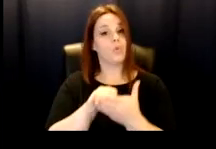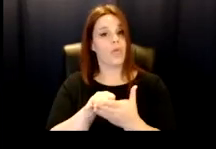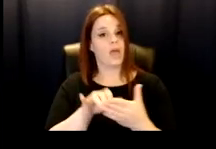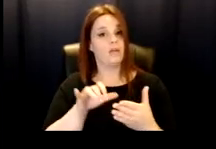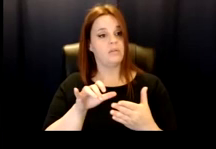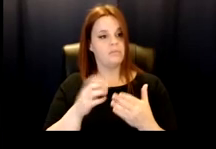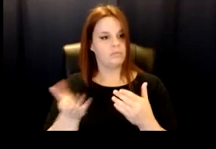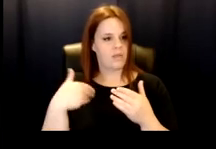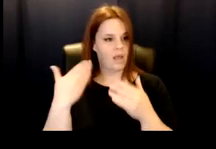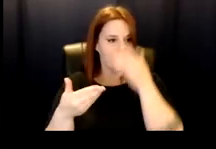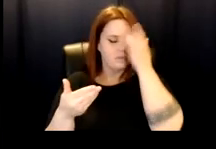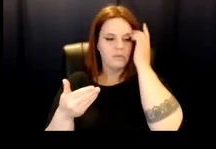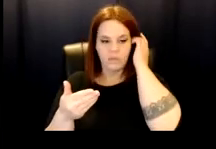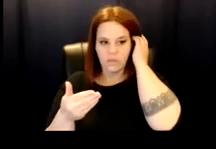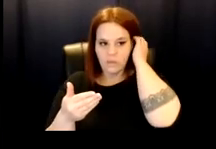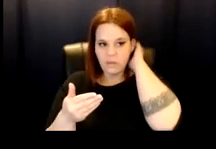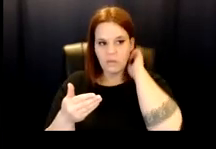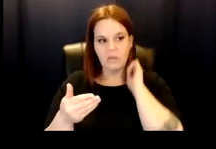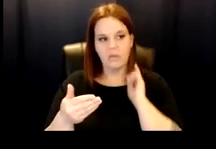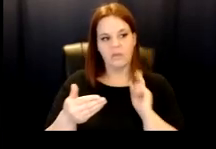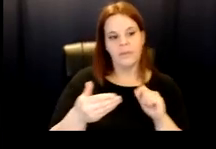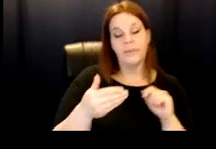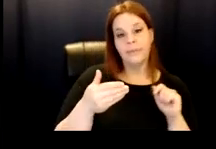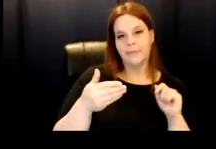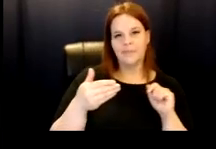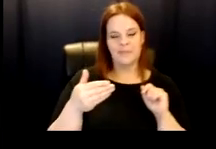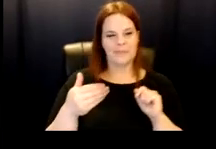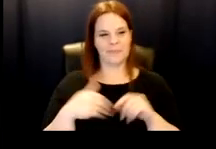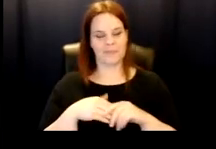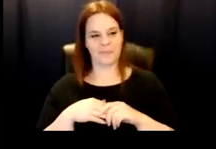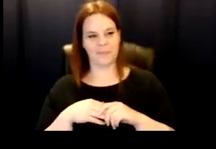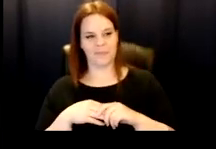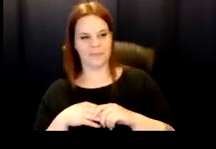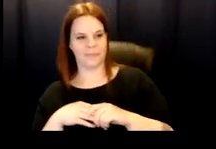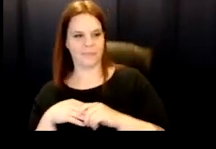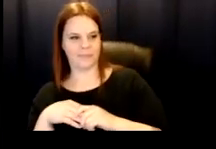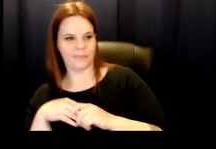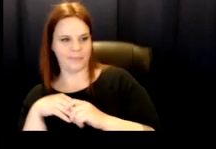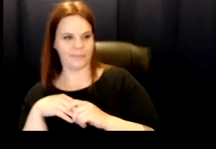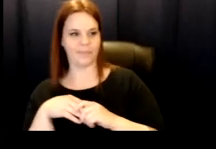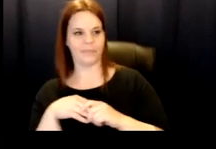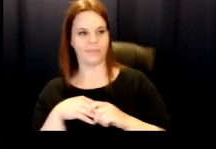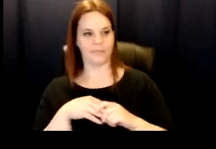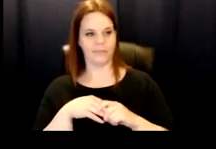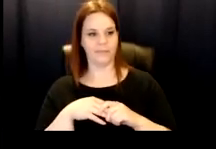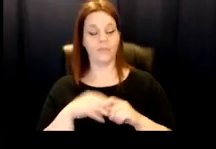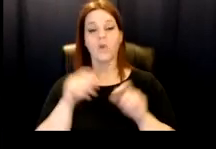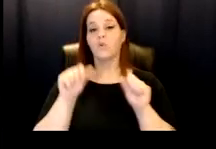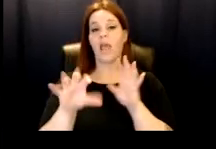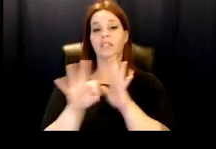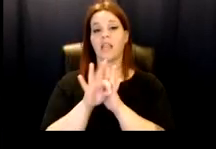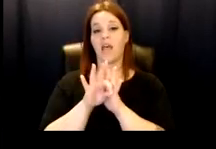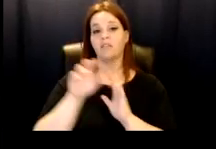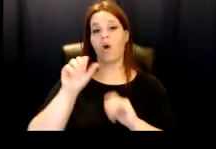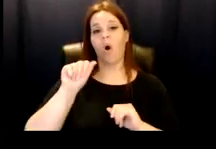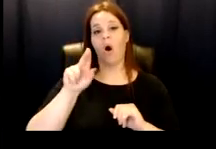slide. Select audio settings to switch to phone and